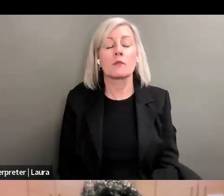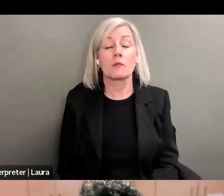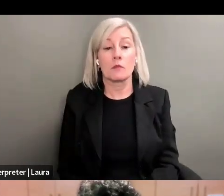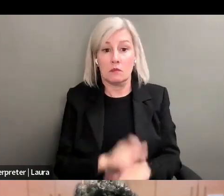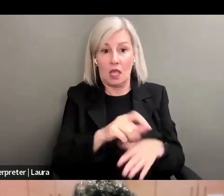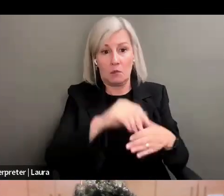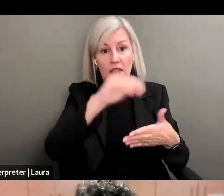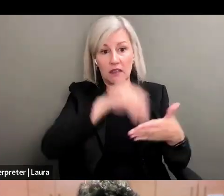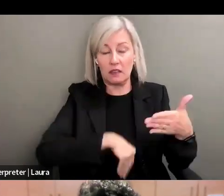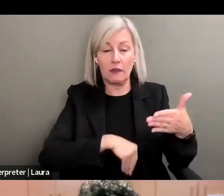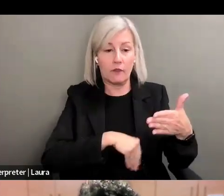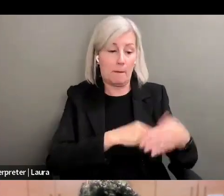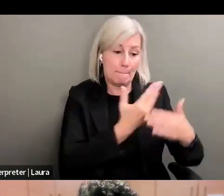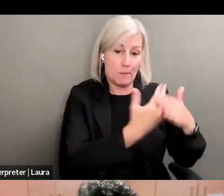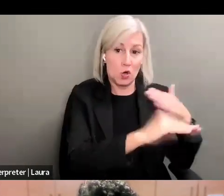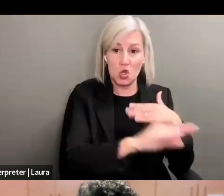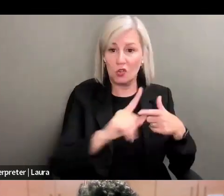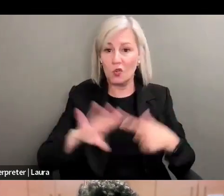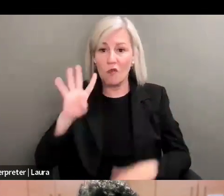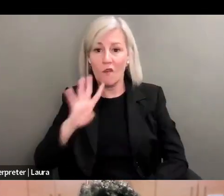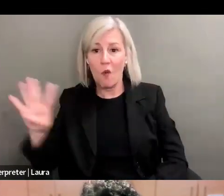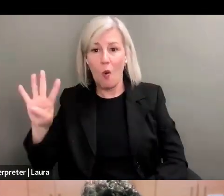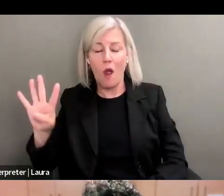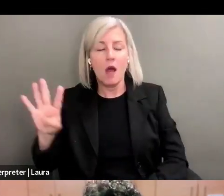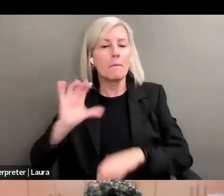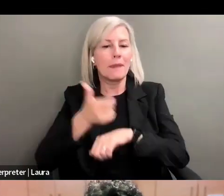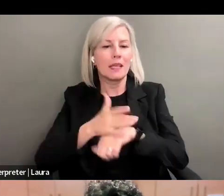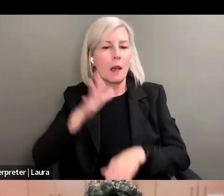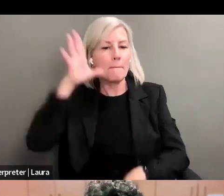four years old and is based on parent observations.